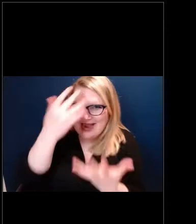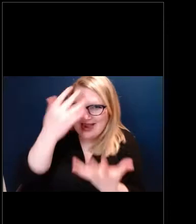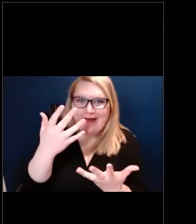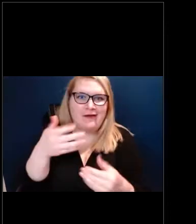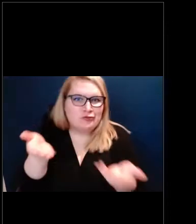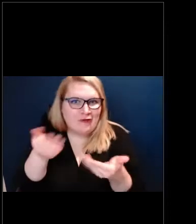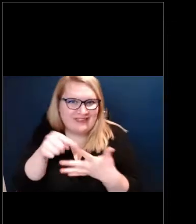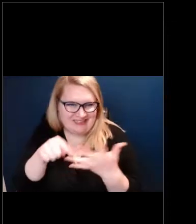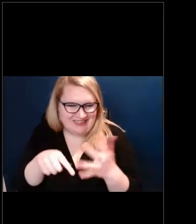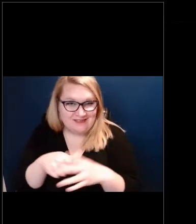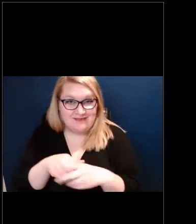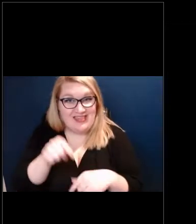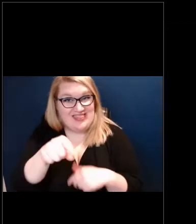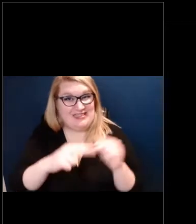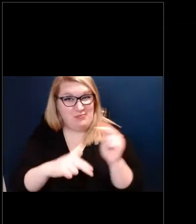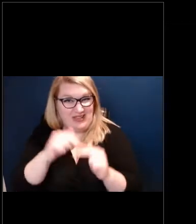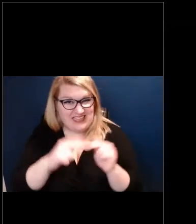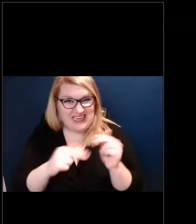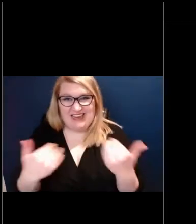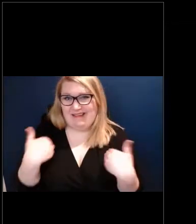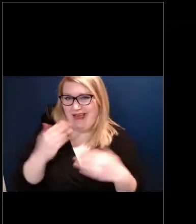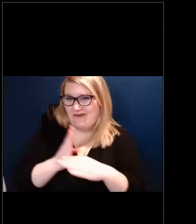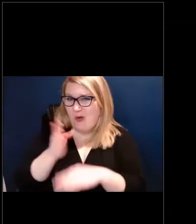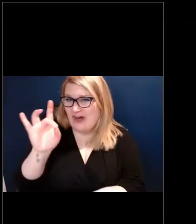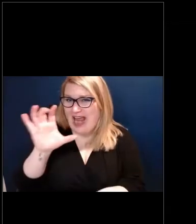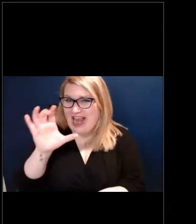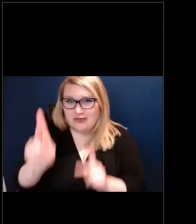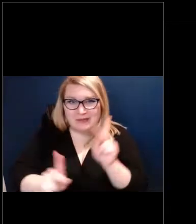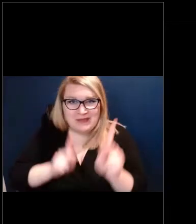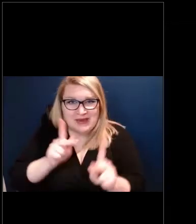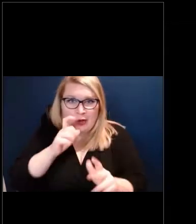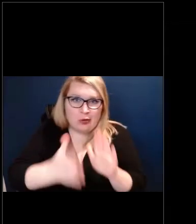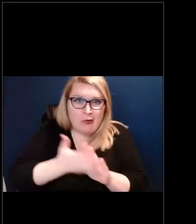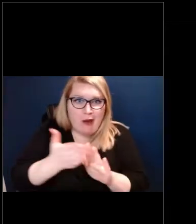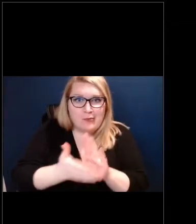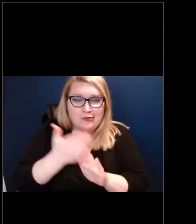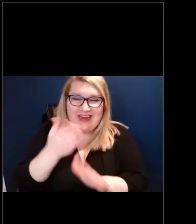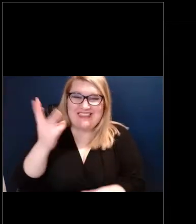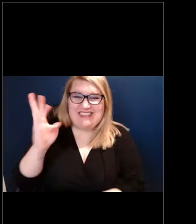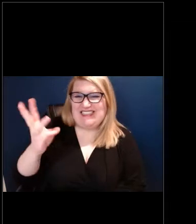This building is where over 800 people operate and support our 16 satellites.